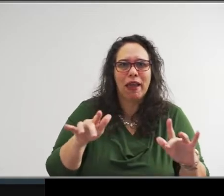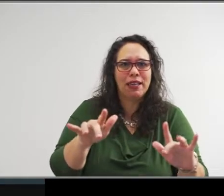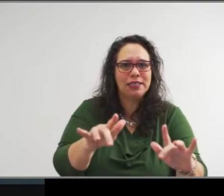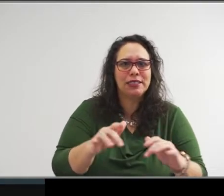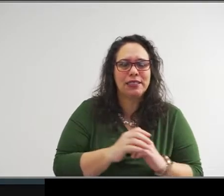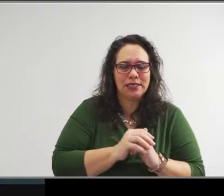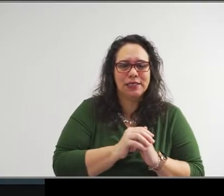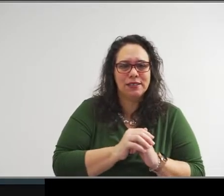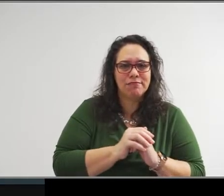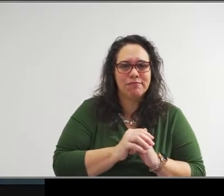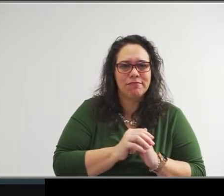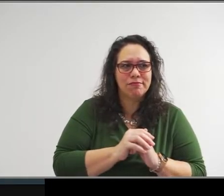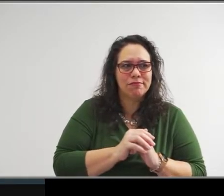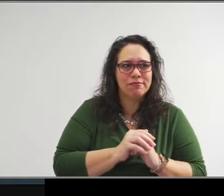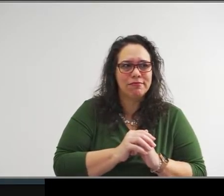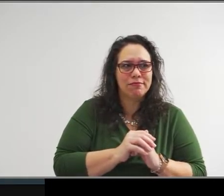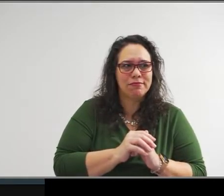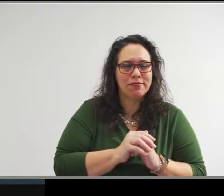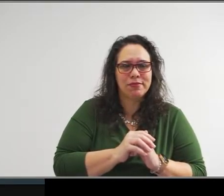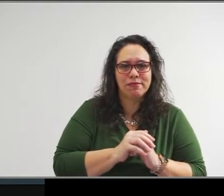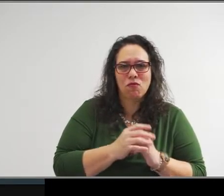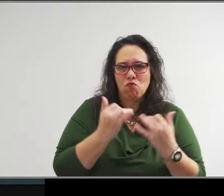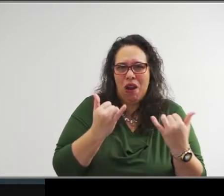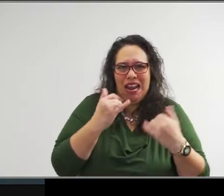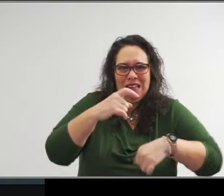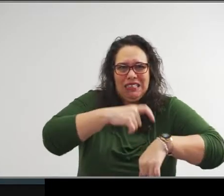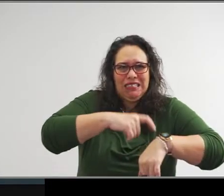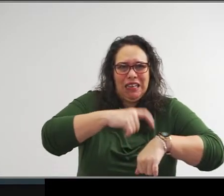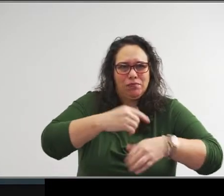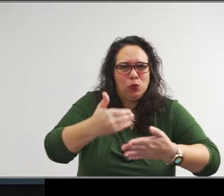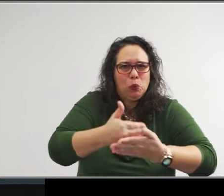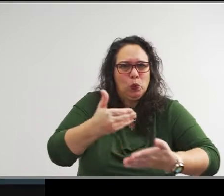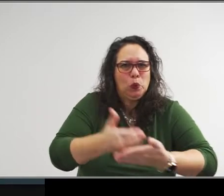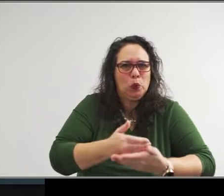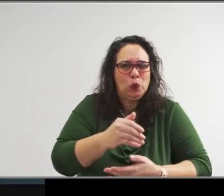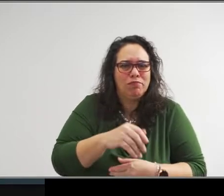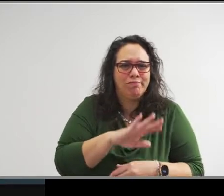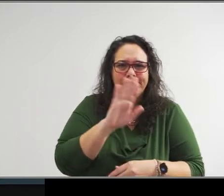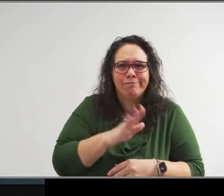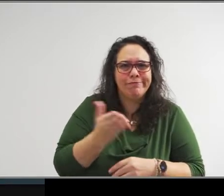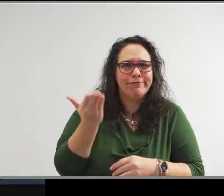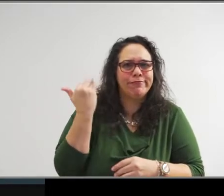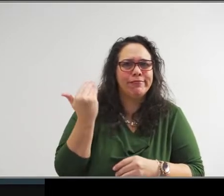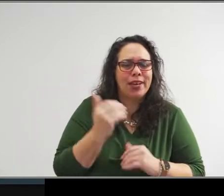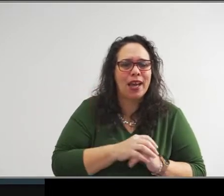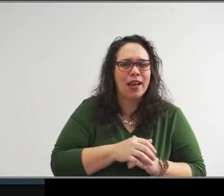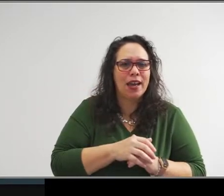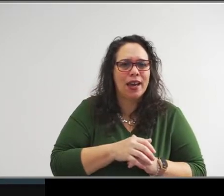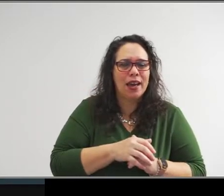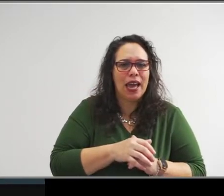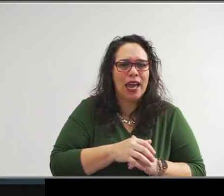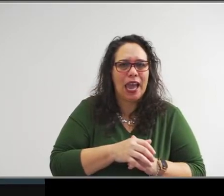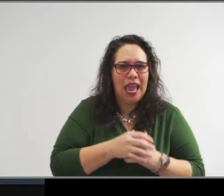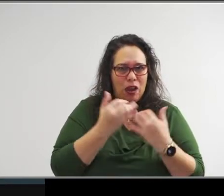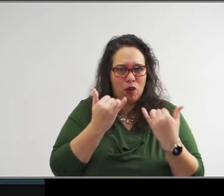for all of us this time is on precedent. And when I look at this situation of the topic of reopening